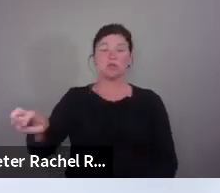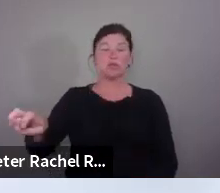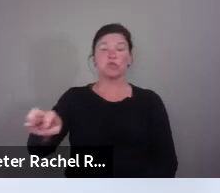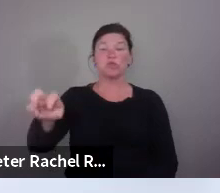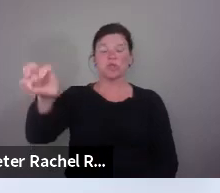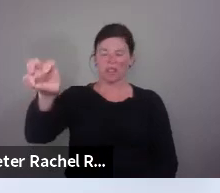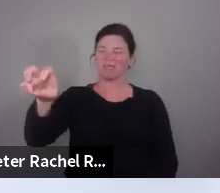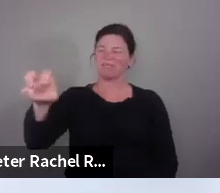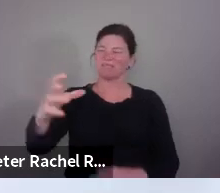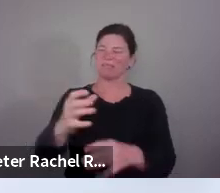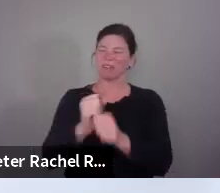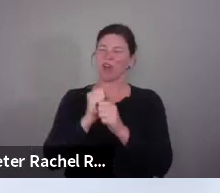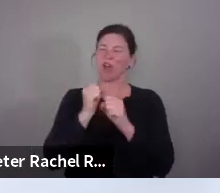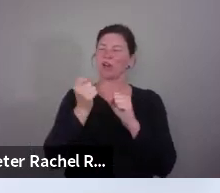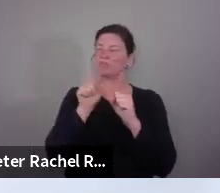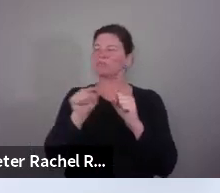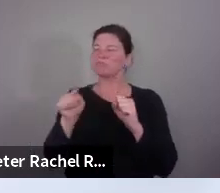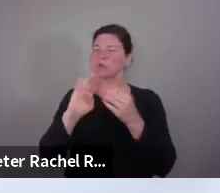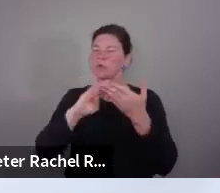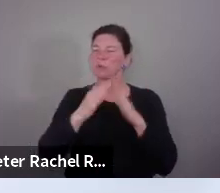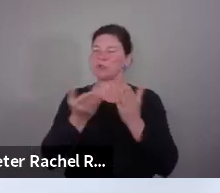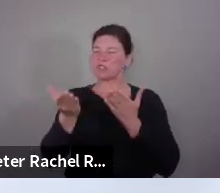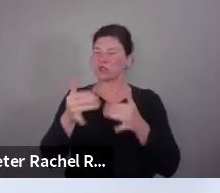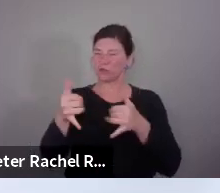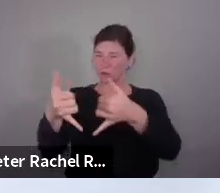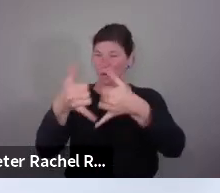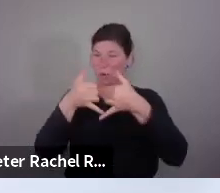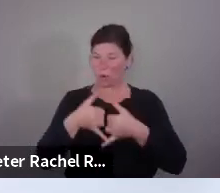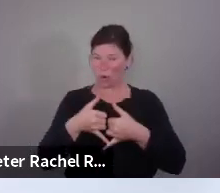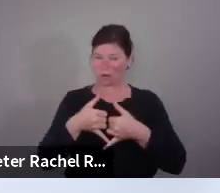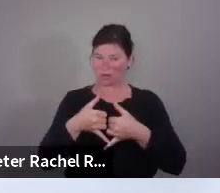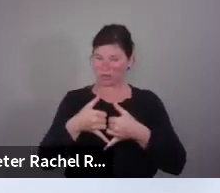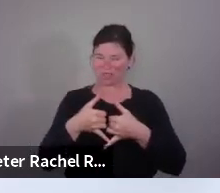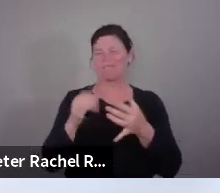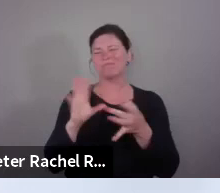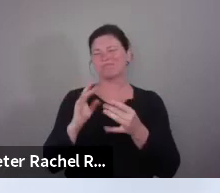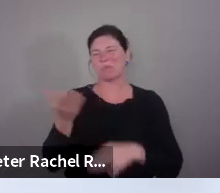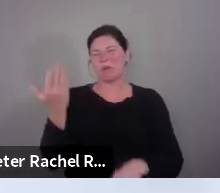know what I'm going to do, 11:57:50 Judy, is open with a -- just a brief 11:57:52 , you know, welcome and a little bit of